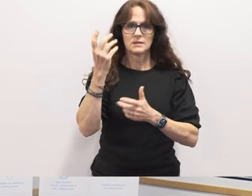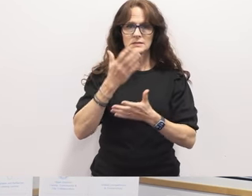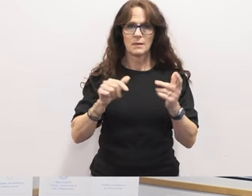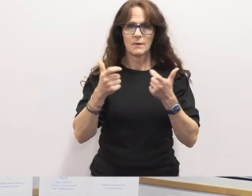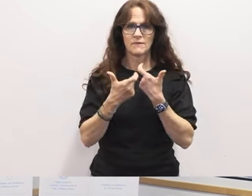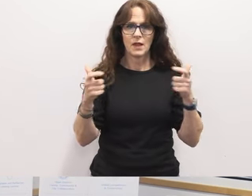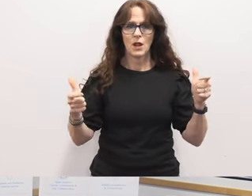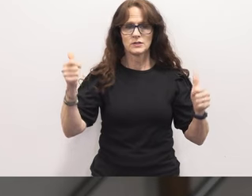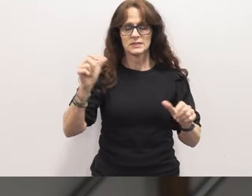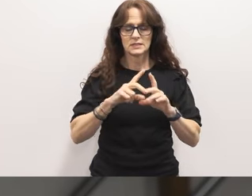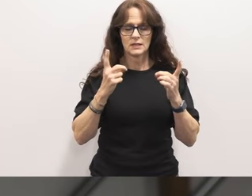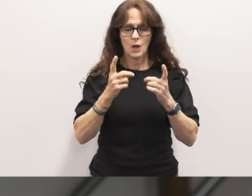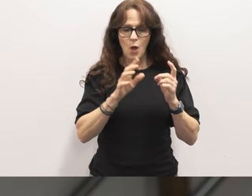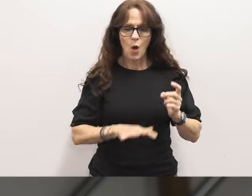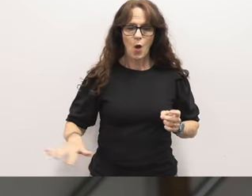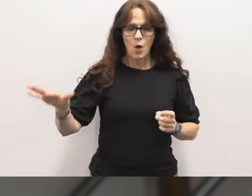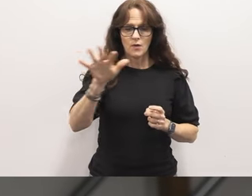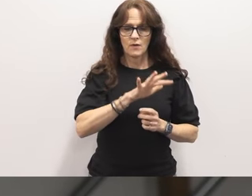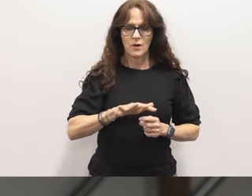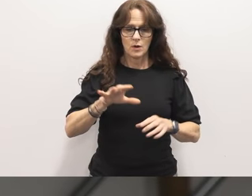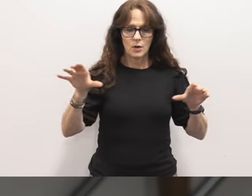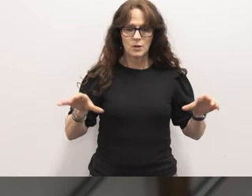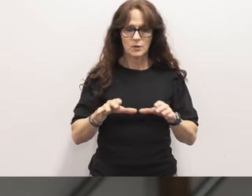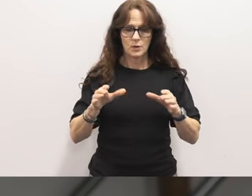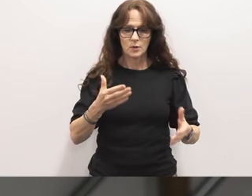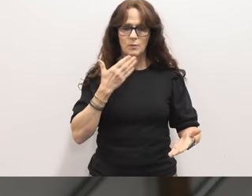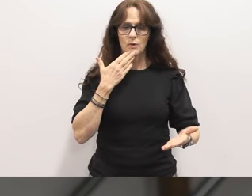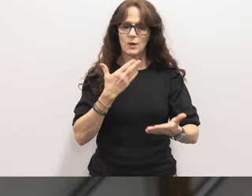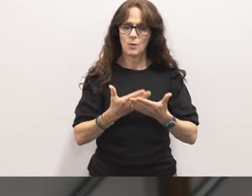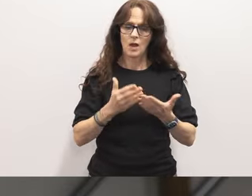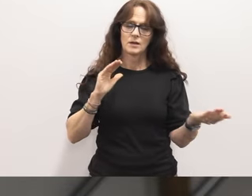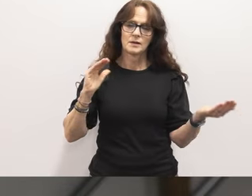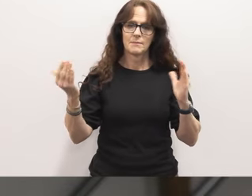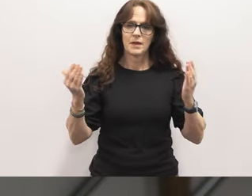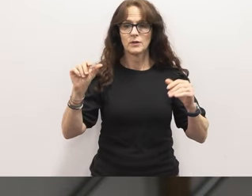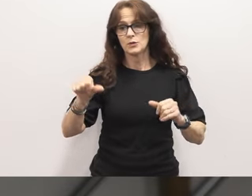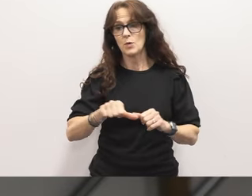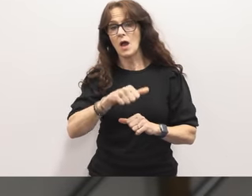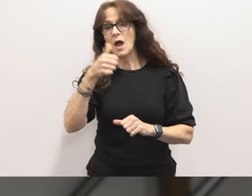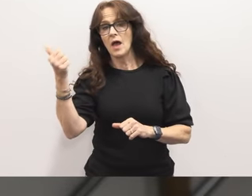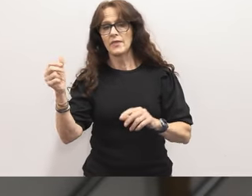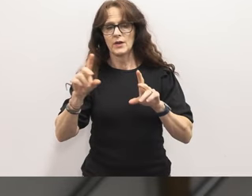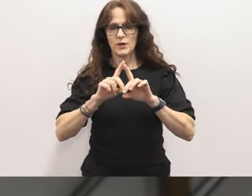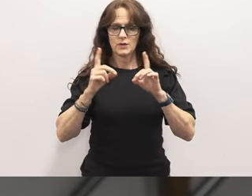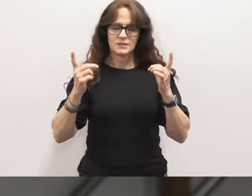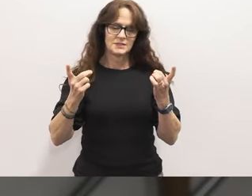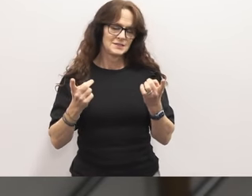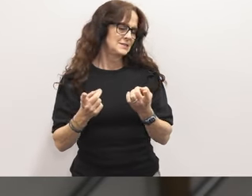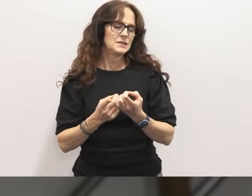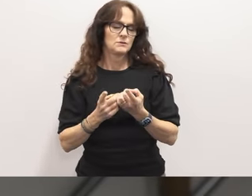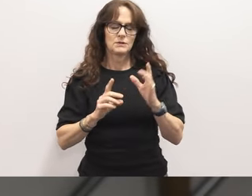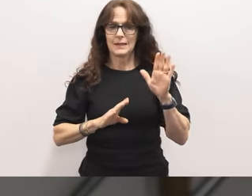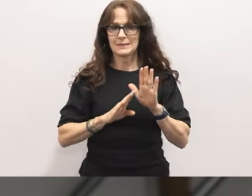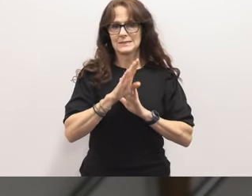overall, we're actually doing pretty well compared to other large districts in many cases exceeding their growth.